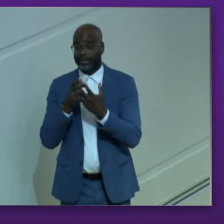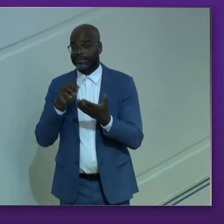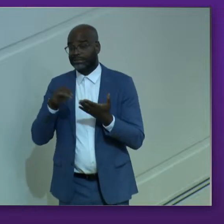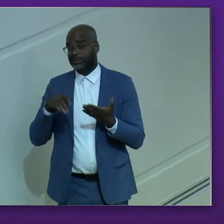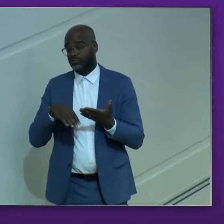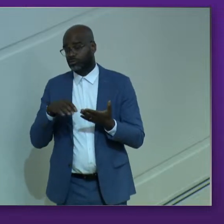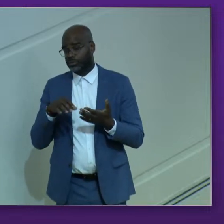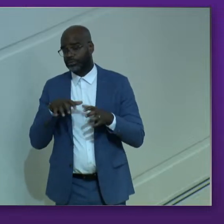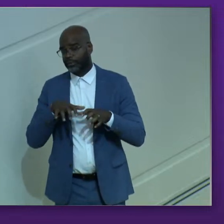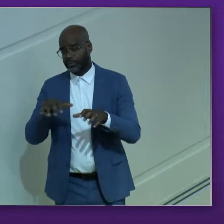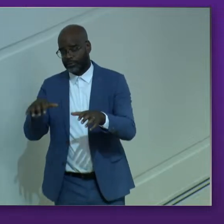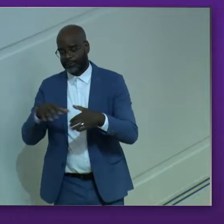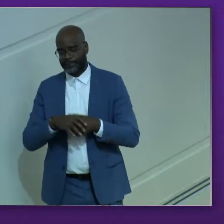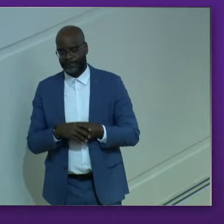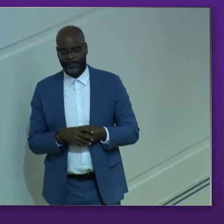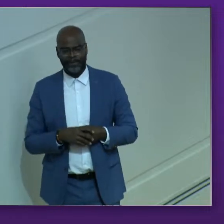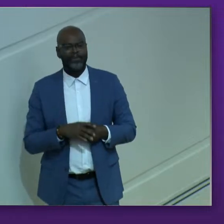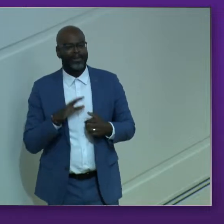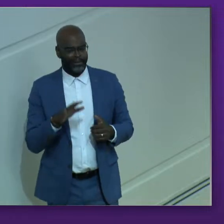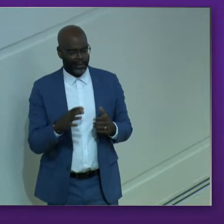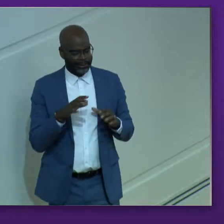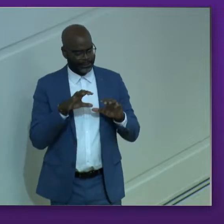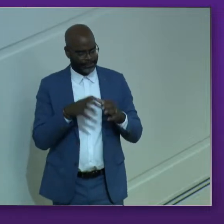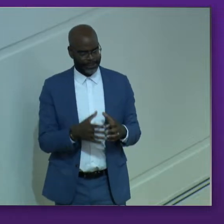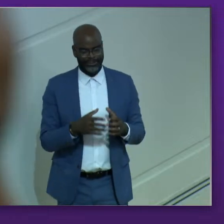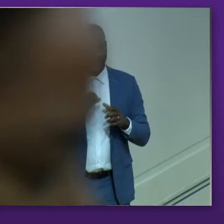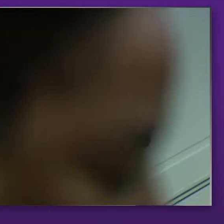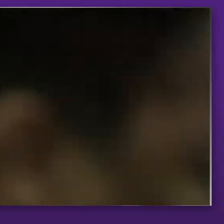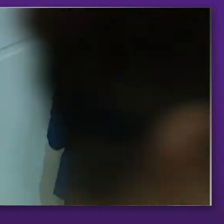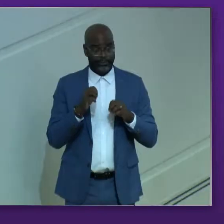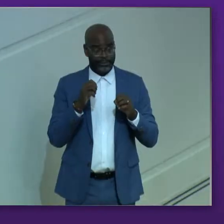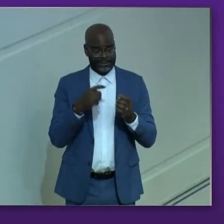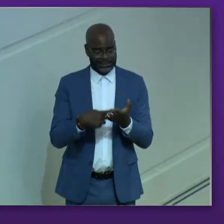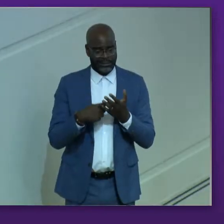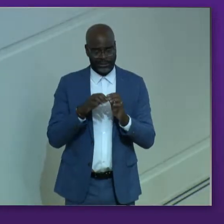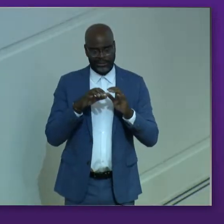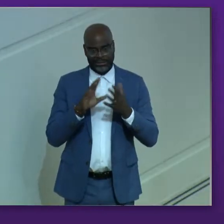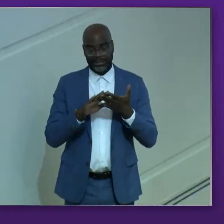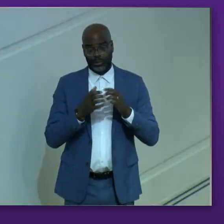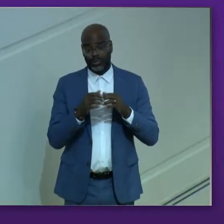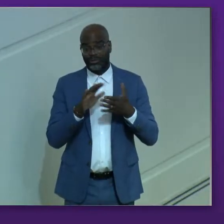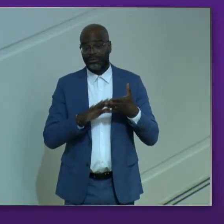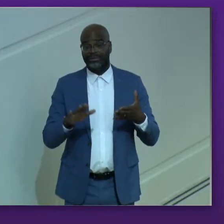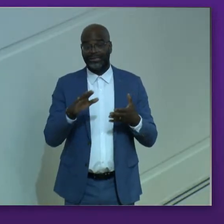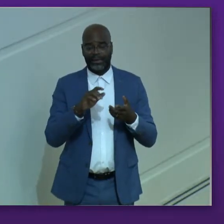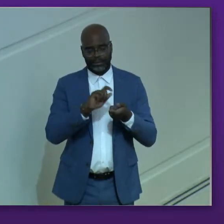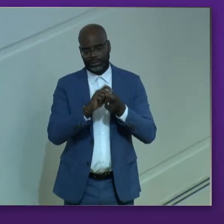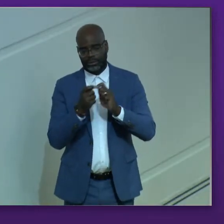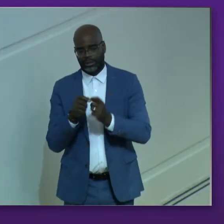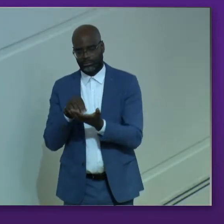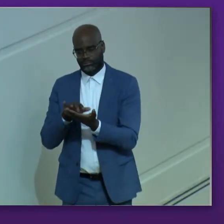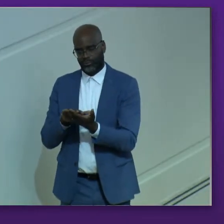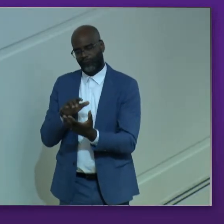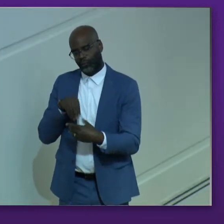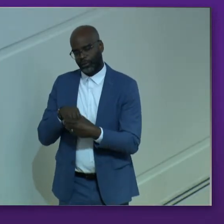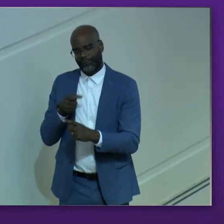AND PROJECTED FUTURE ACADEMIC PROGRAMS WHEN PROJECTING FUTURE CAPITAL IMPROVEMENT PROGRAMS